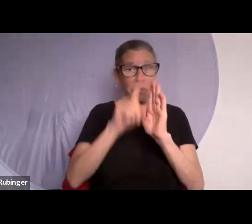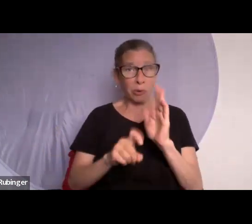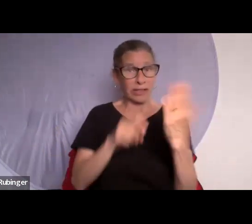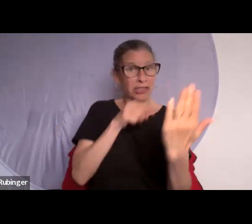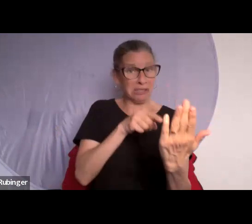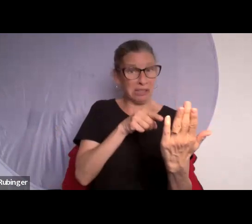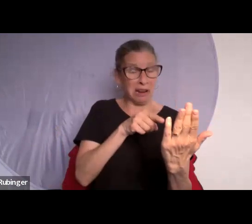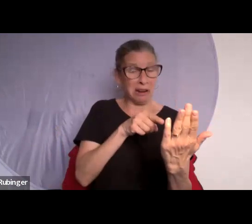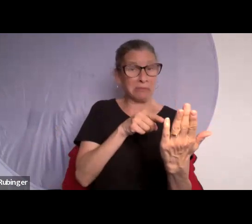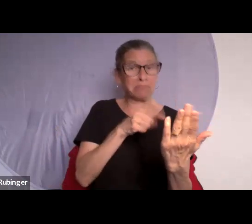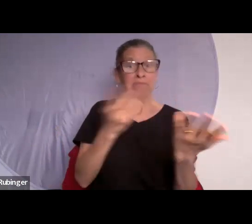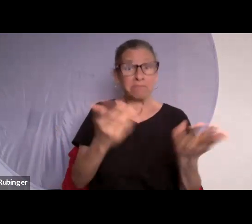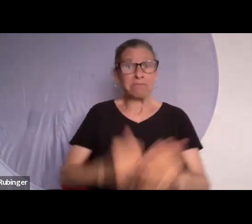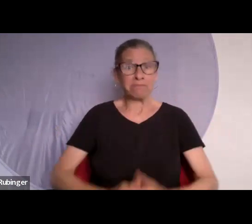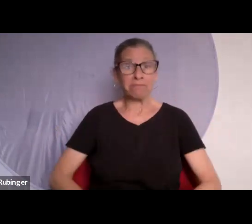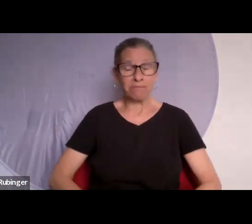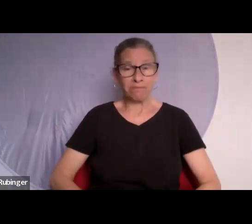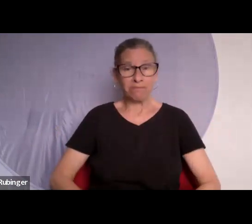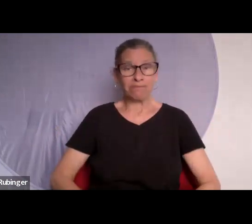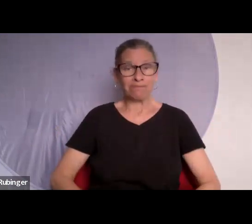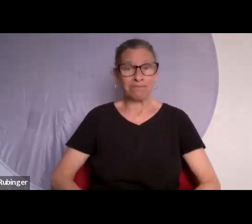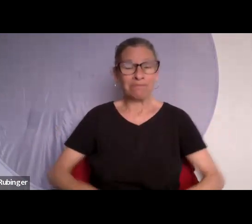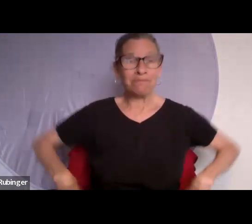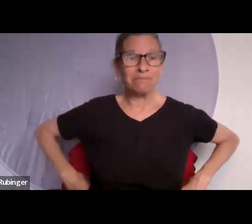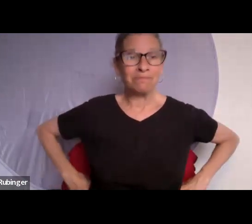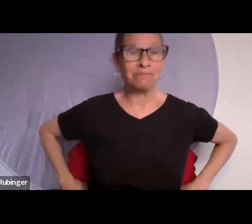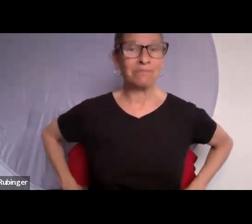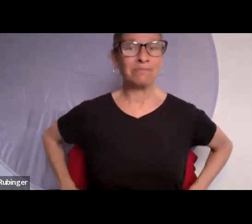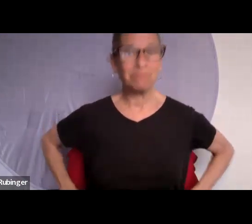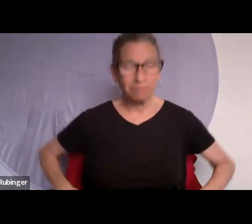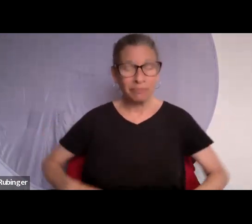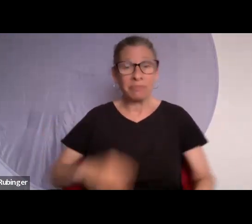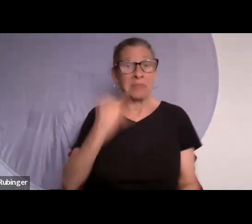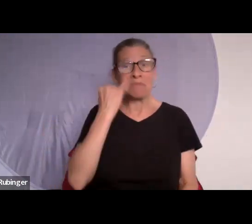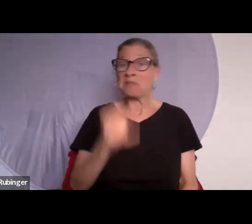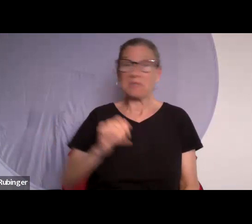about. So if folks want to just jump in, and then I can guide us